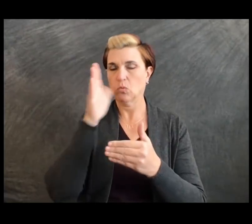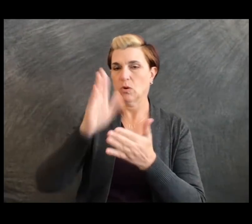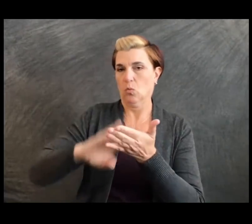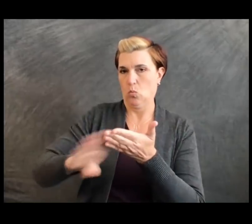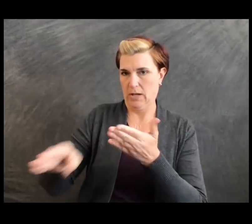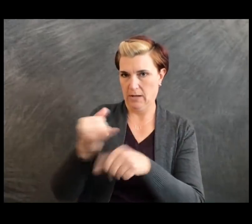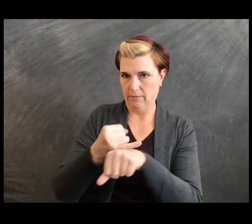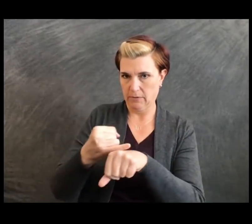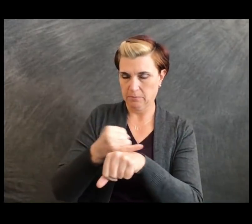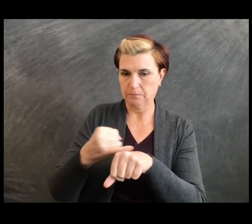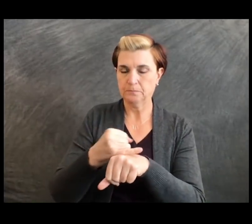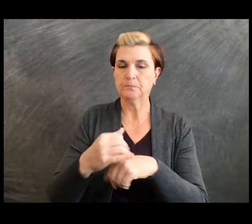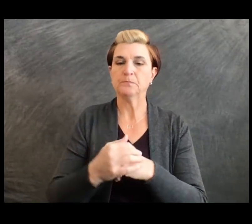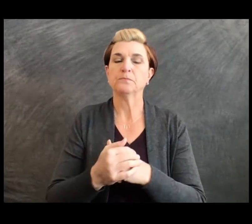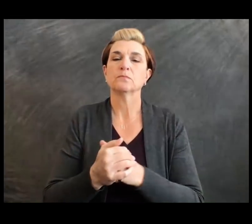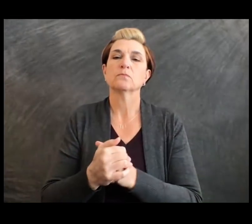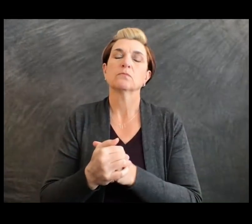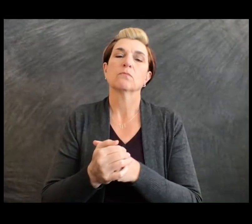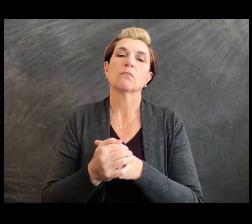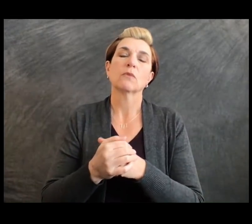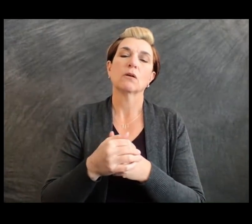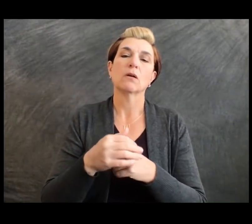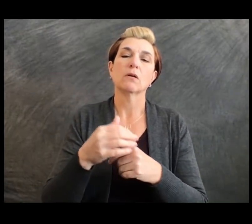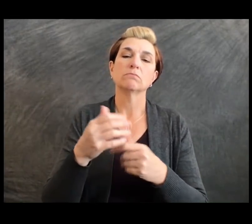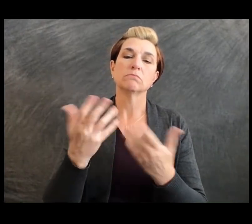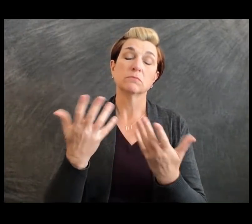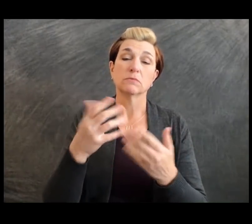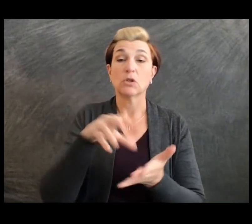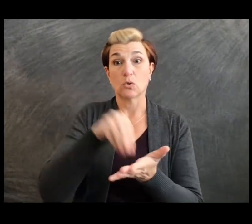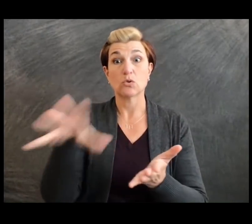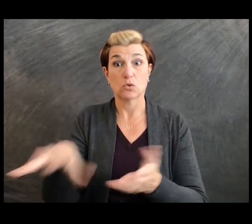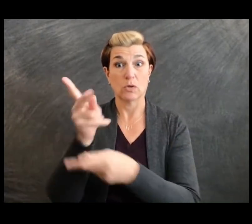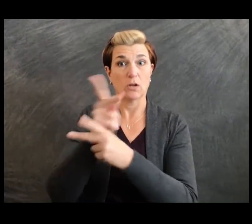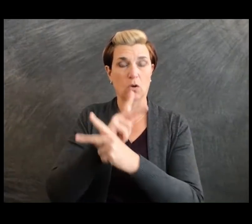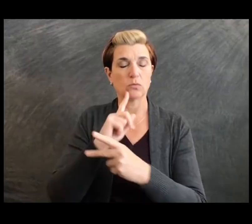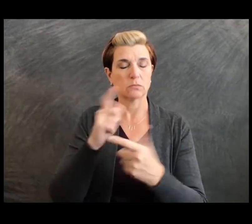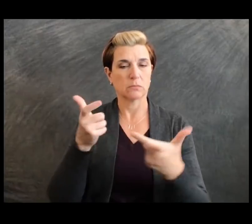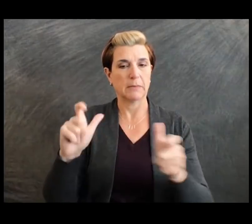important elements on student loans big subject I signed an executive order